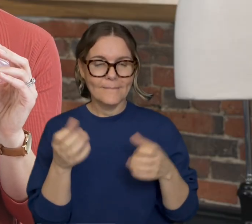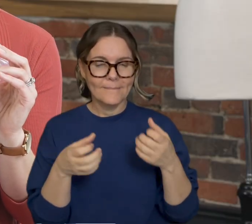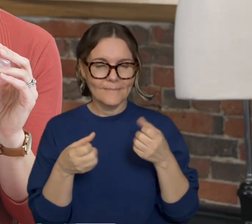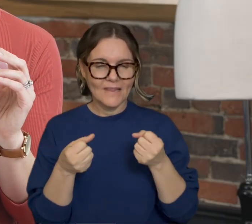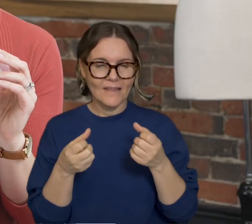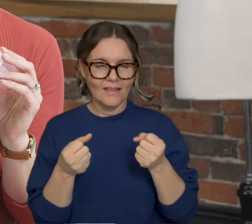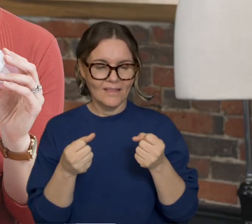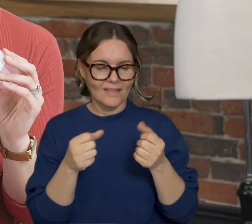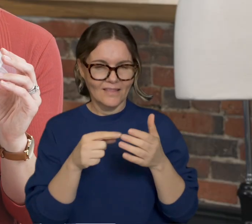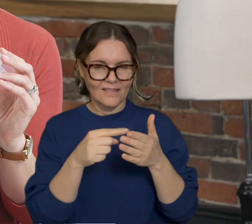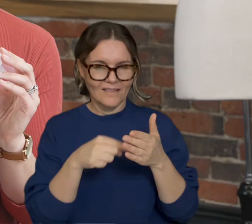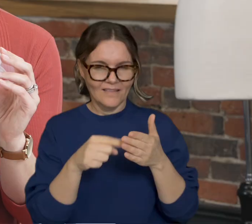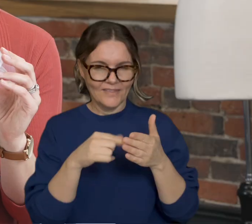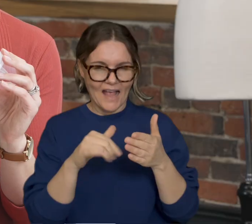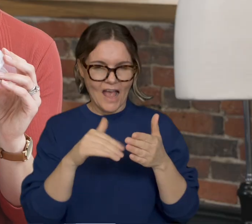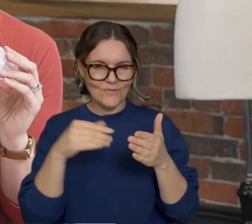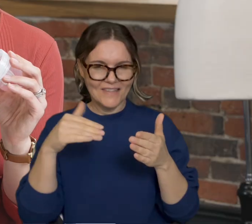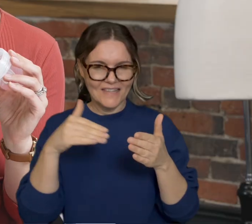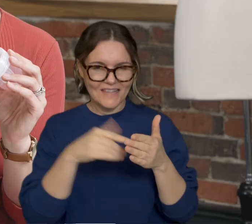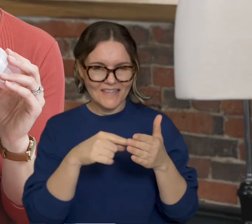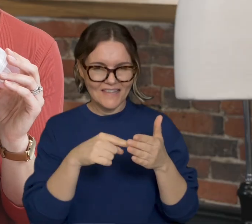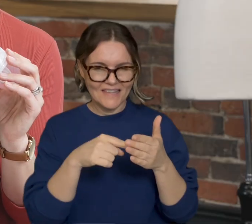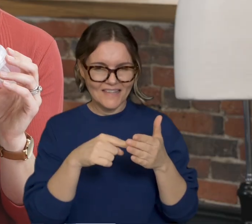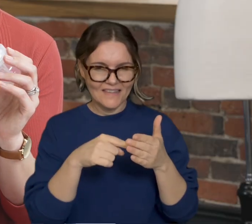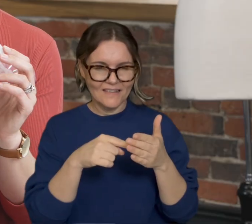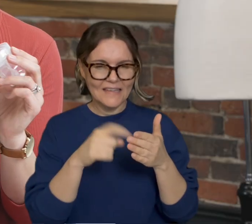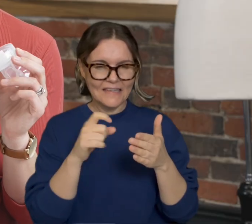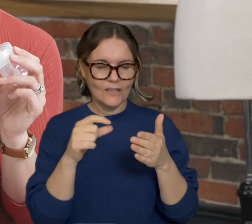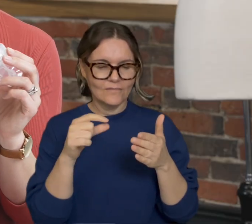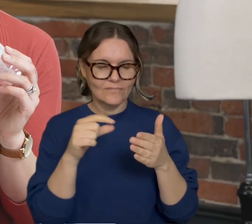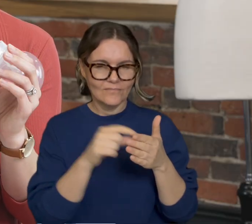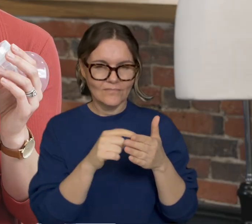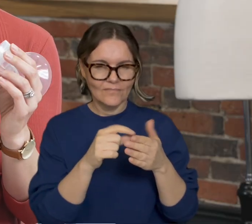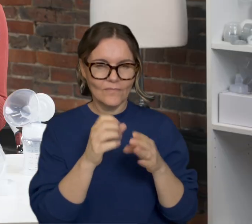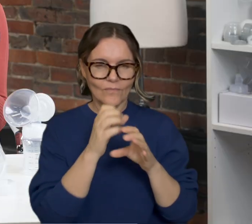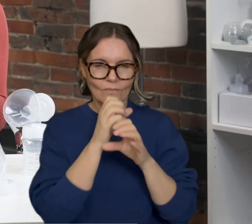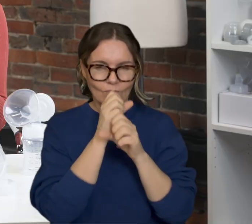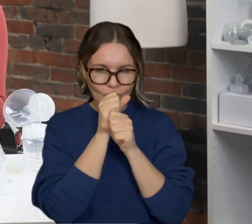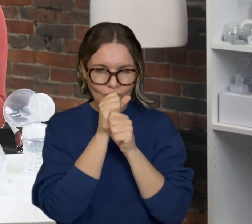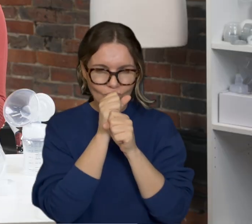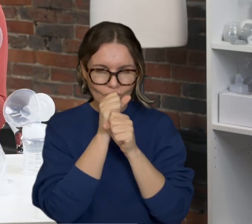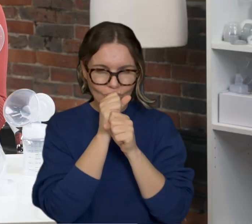the milk will enter your bottle and it needs to to close in between poles and when it does that that